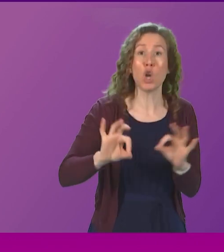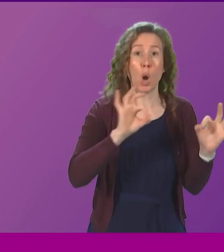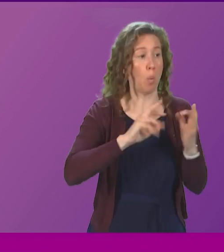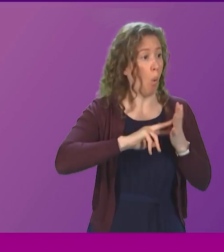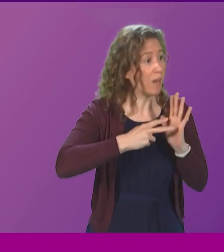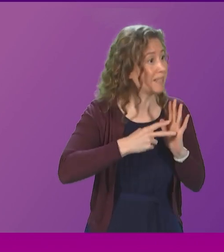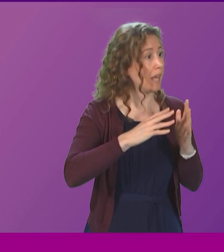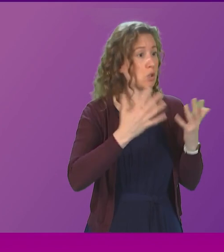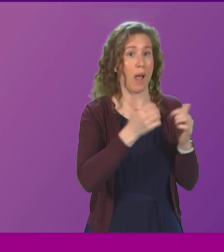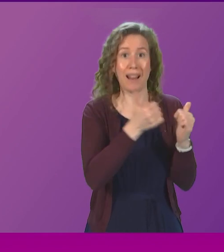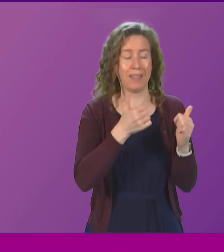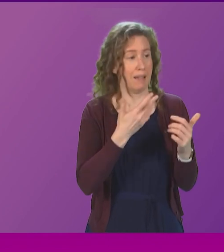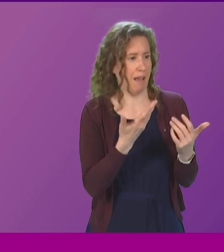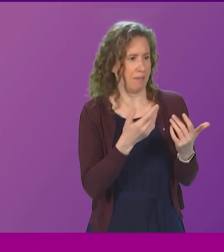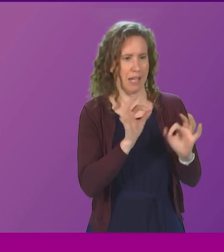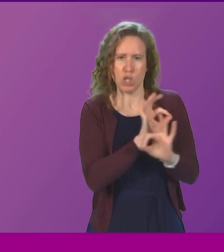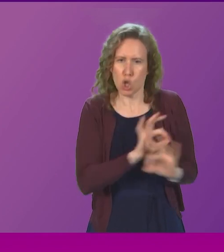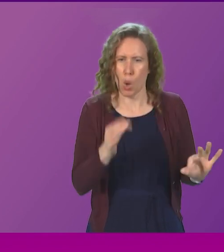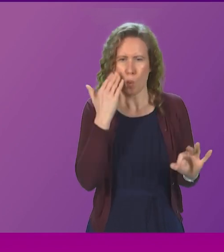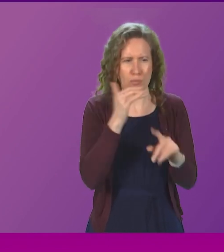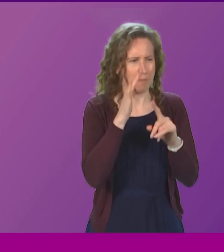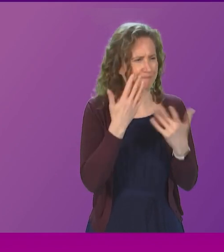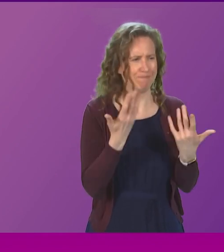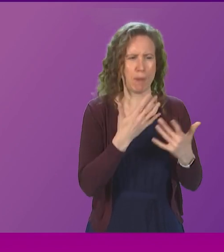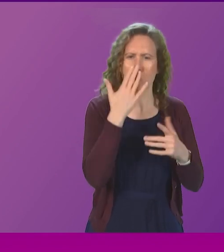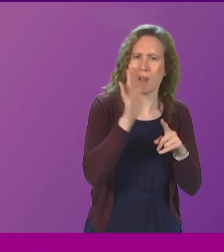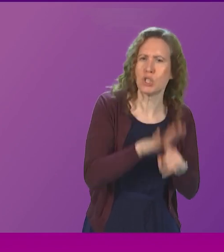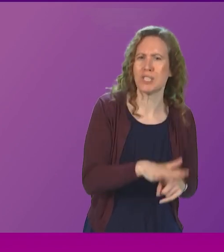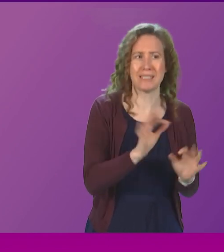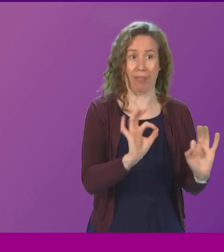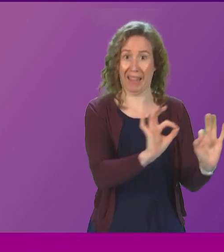immune to prejudice. That means that we must not see just words, although words are important.